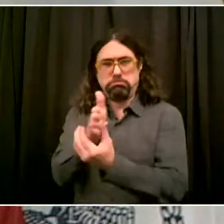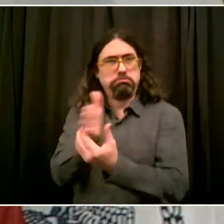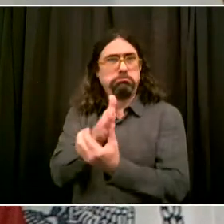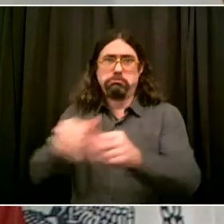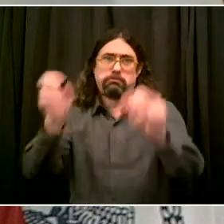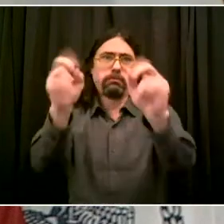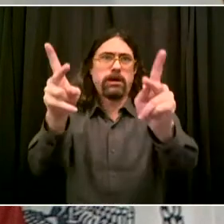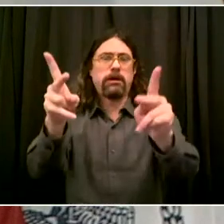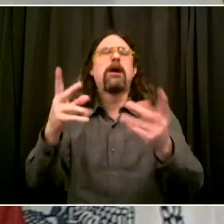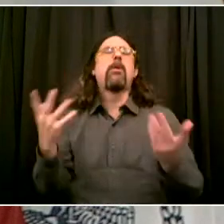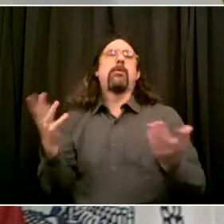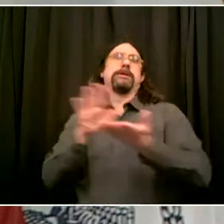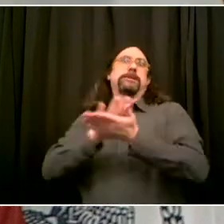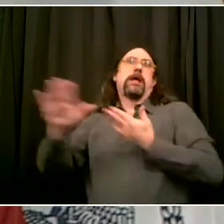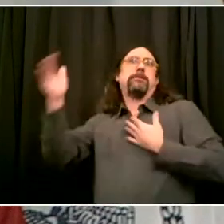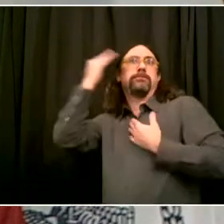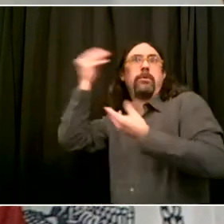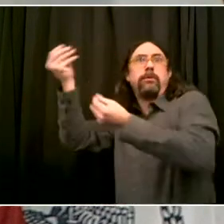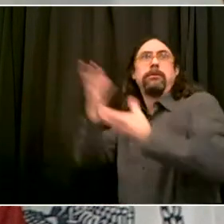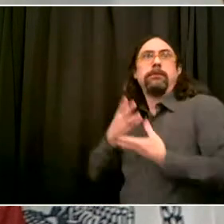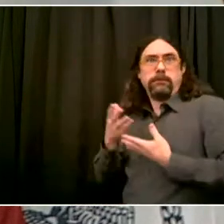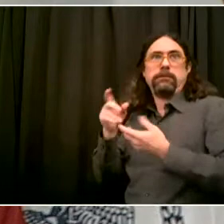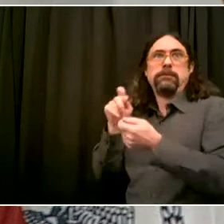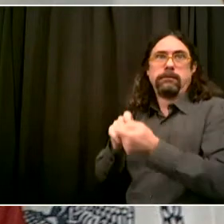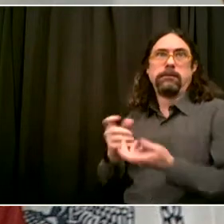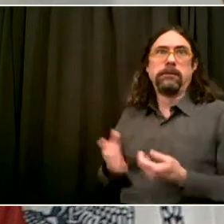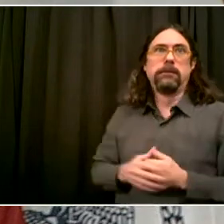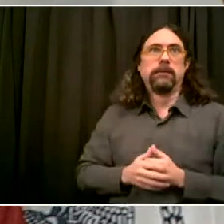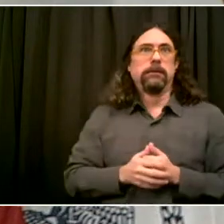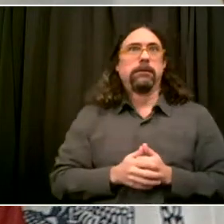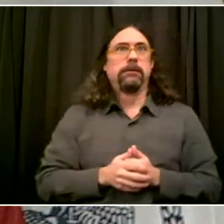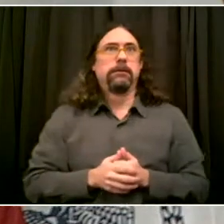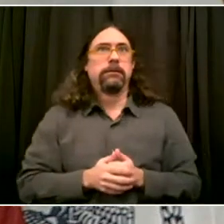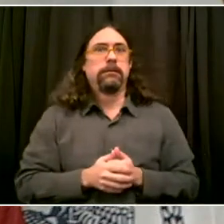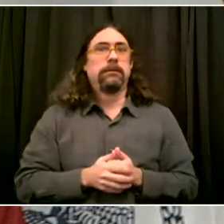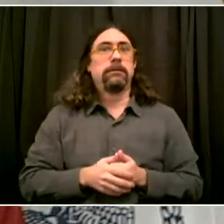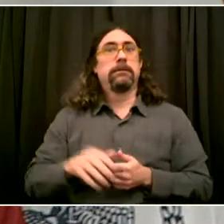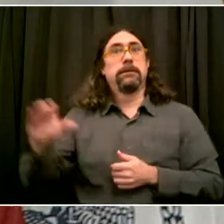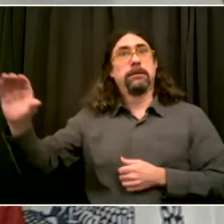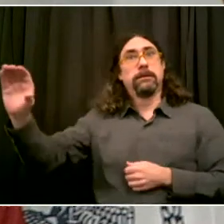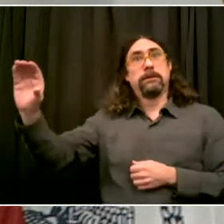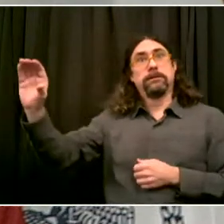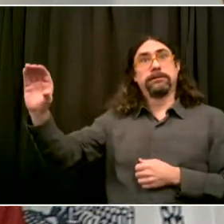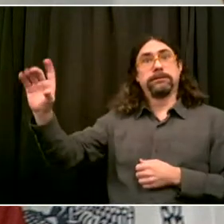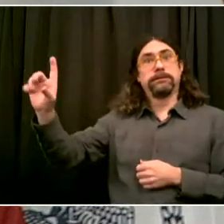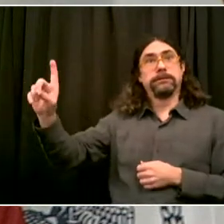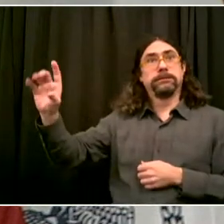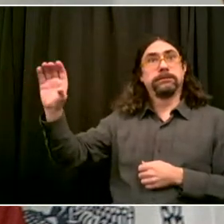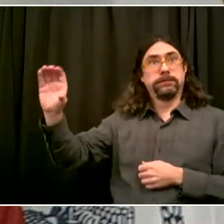PERFECT DAY AS POSSIBLE. WHWHAT I I AWNTNT TO SEE IS THE STEP FROM THE FEDERAL GOVERNMENT, THE STATE